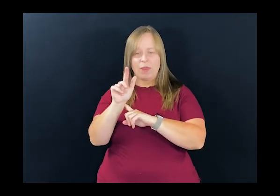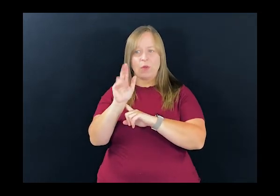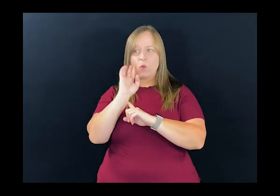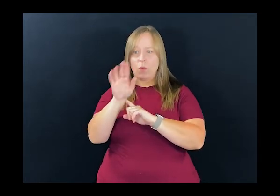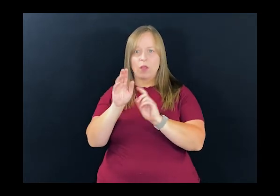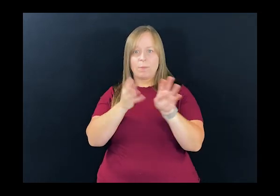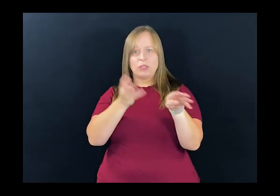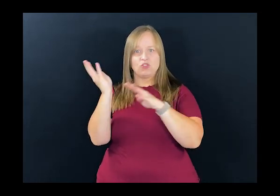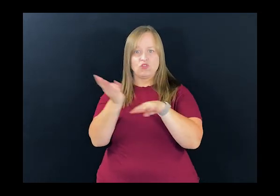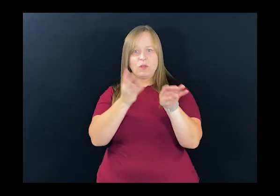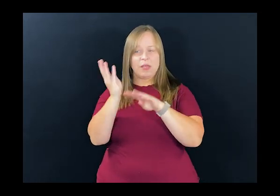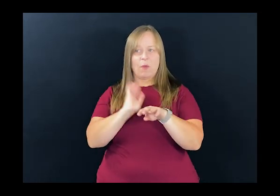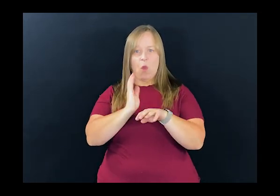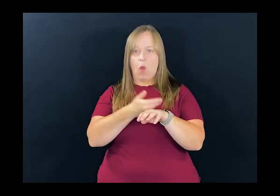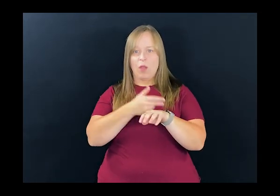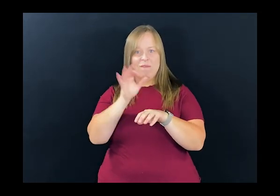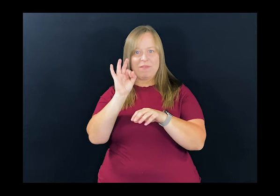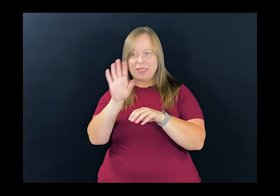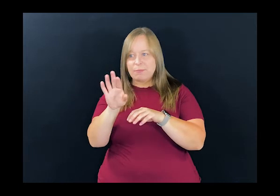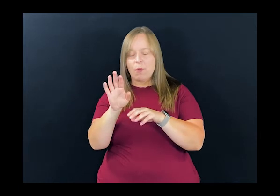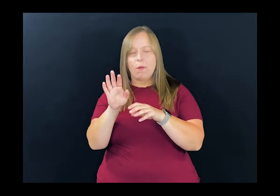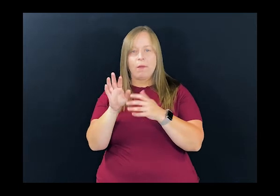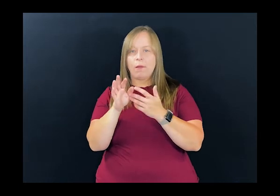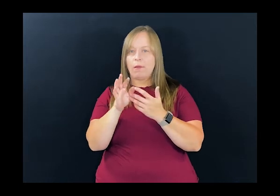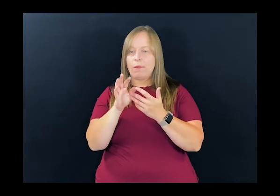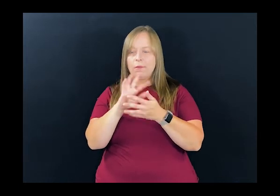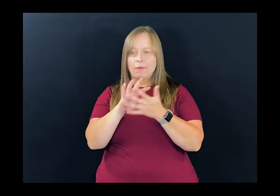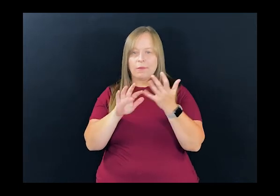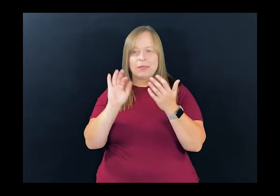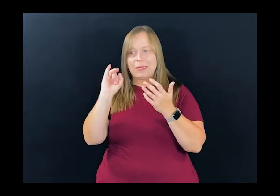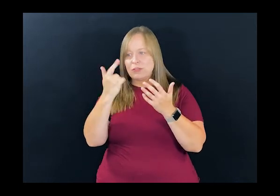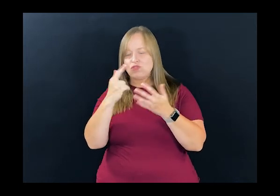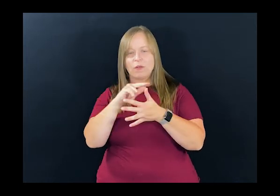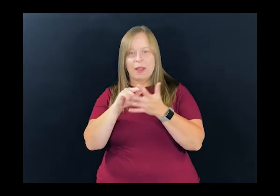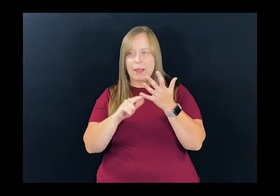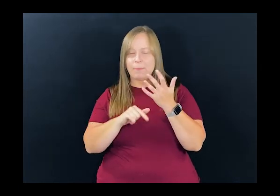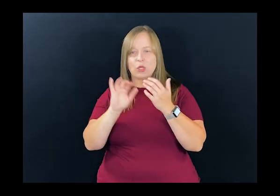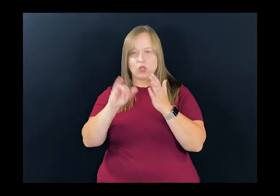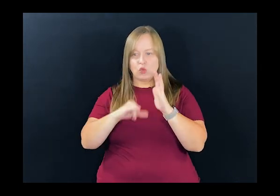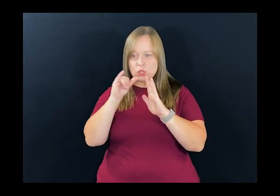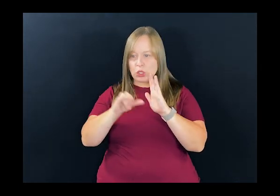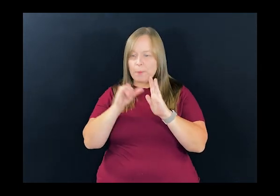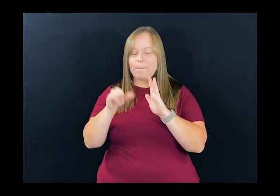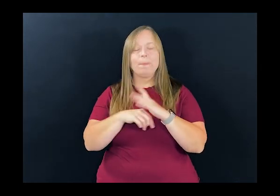It will be streamed on all of our Facebook platforms, Instagram, of course and YouTube.